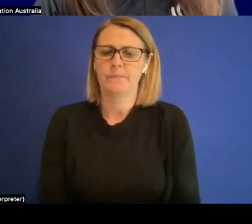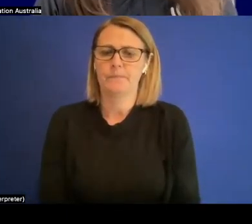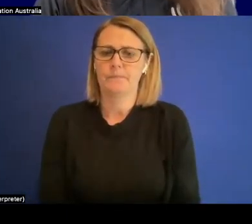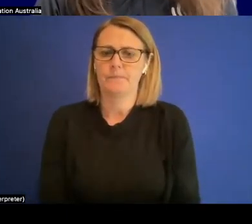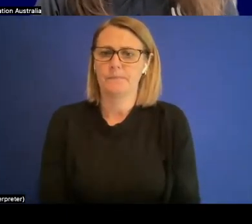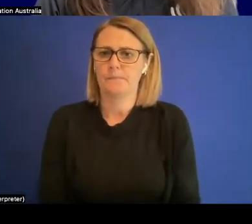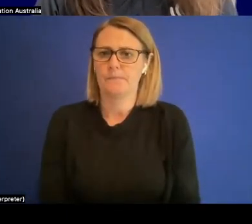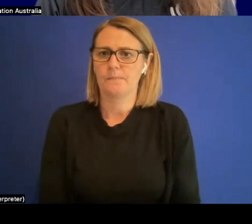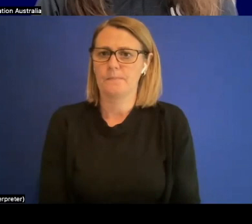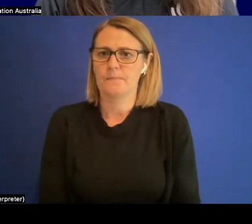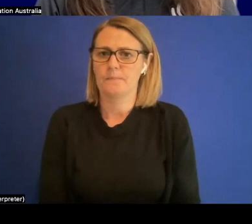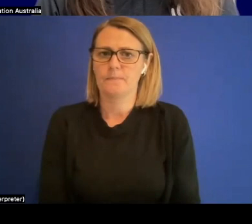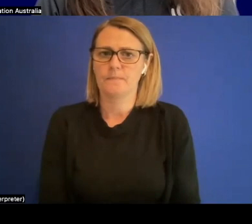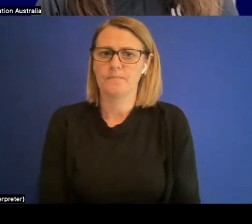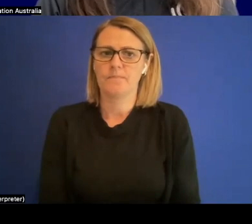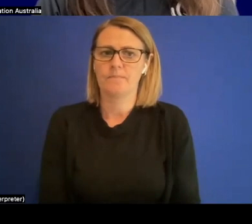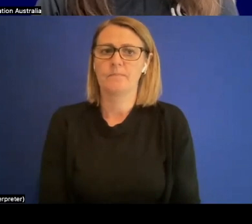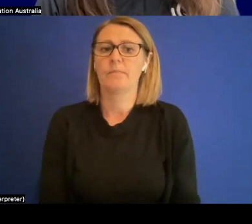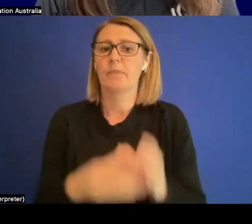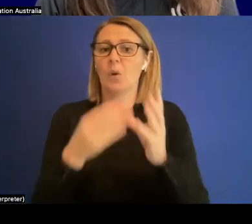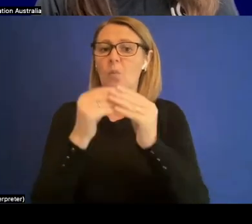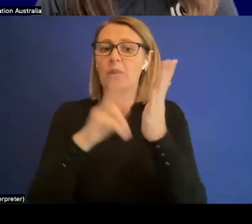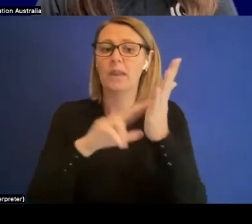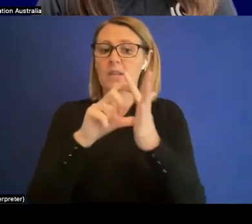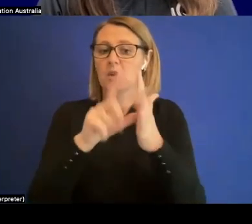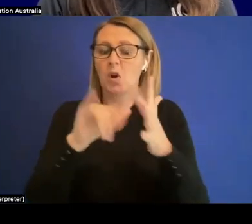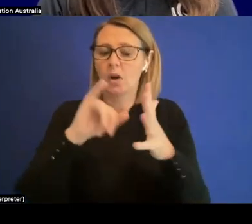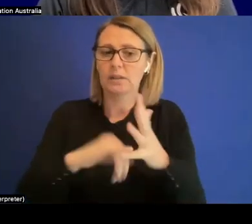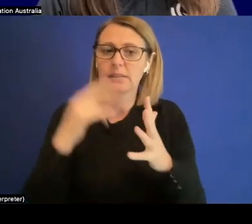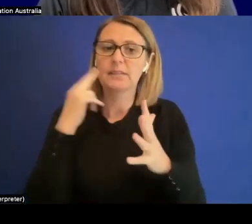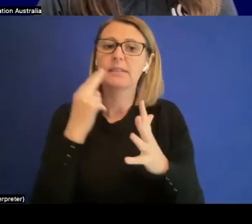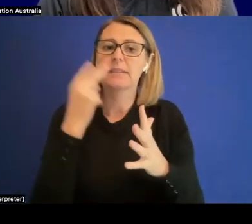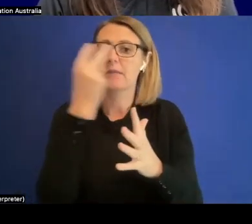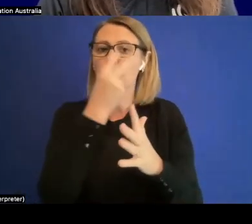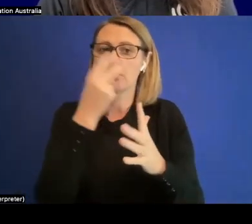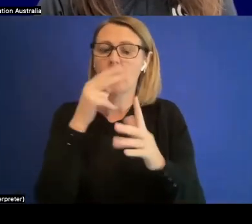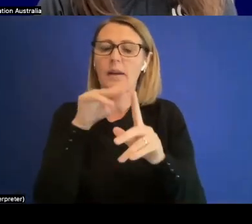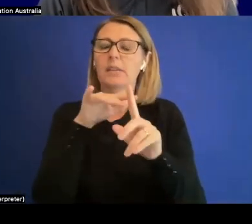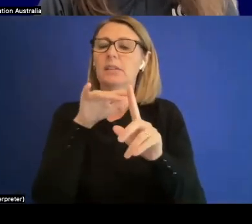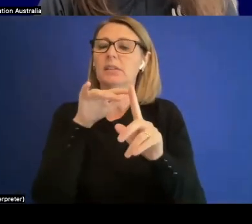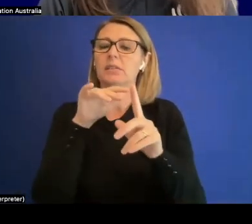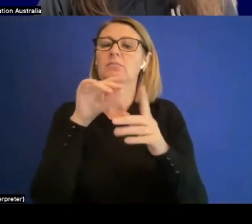In the context of the NDIS, the deafblind consultant is most likely to be an allied